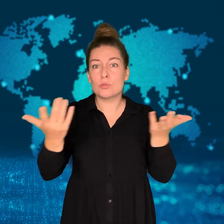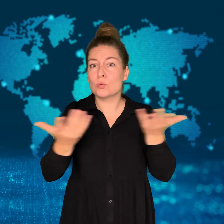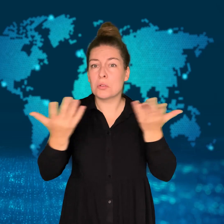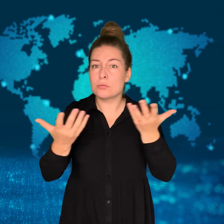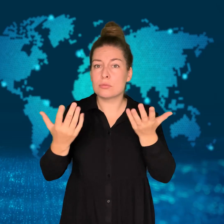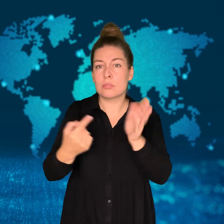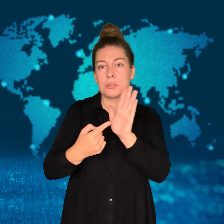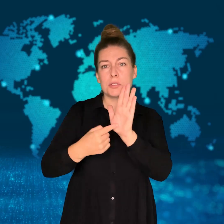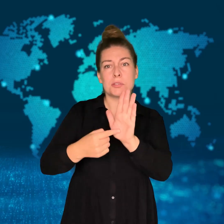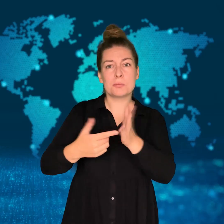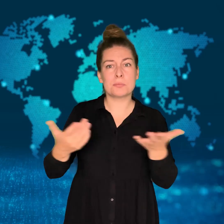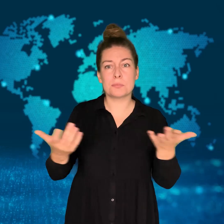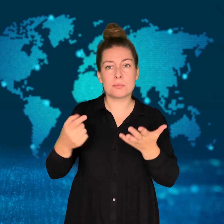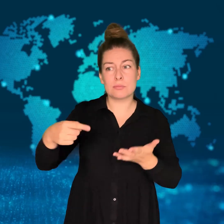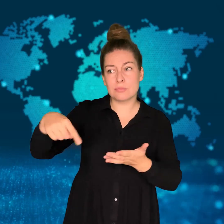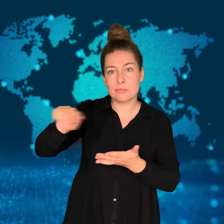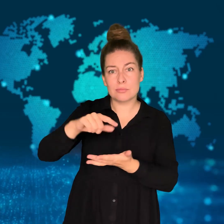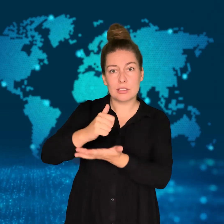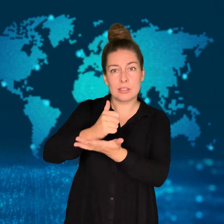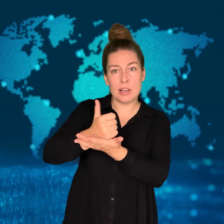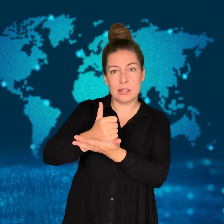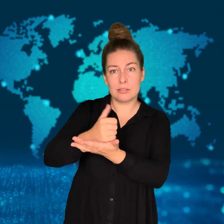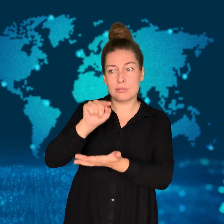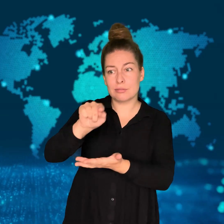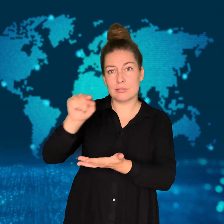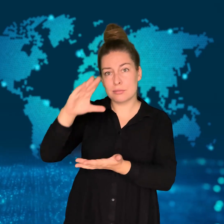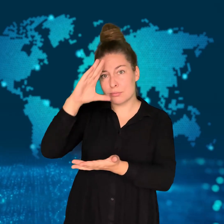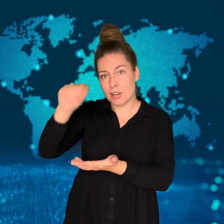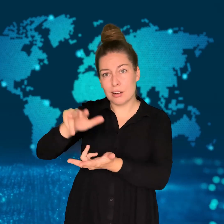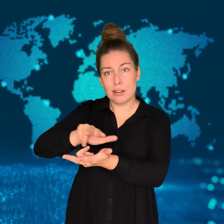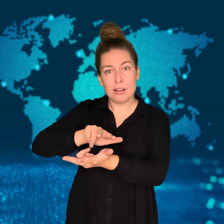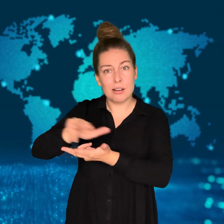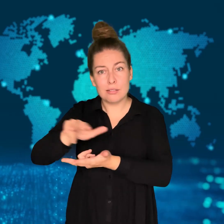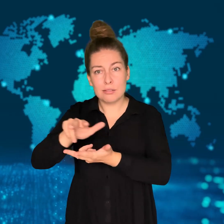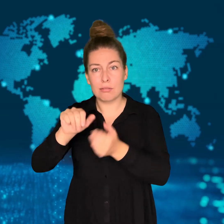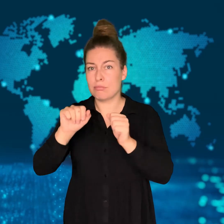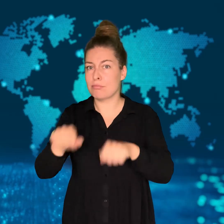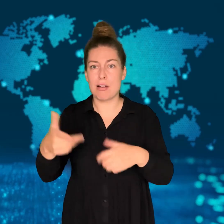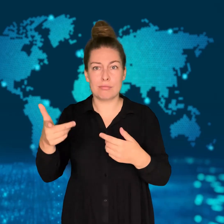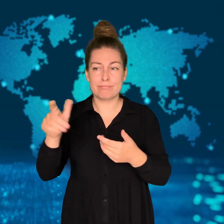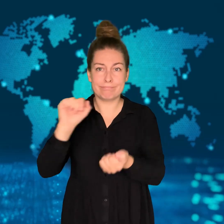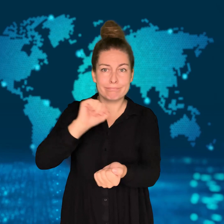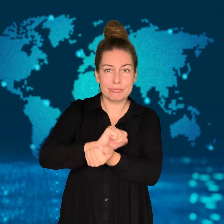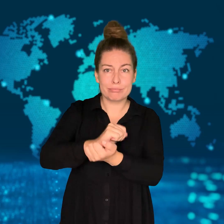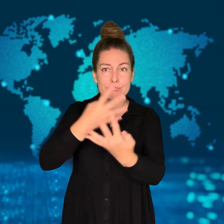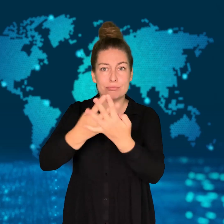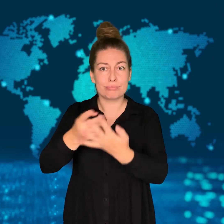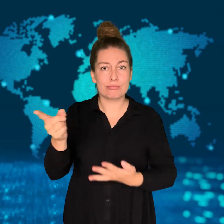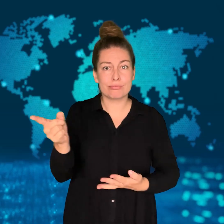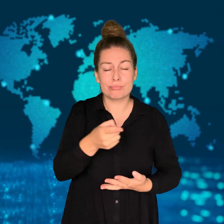There is soon to be a vote on a law that would